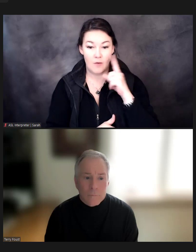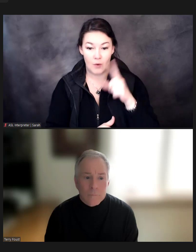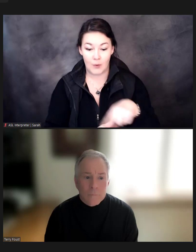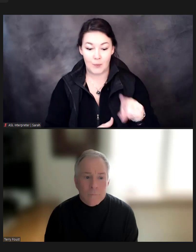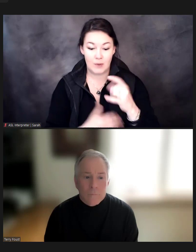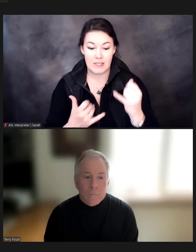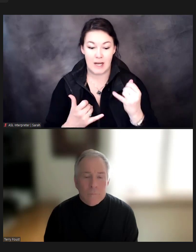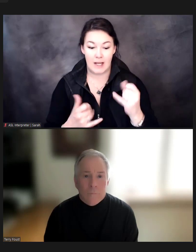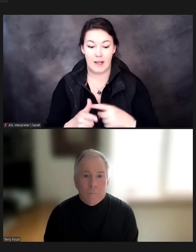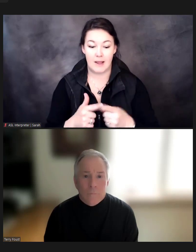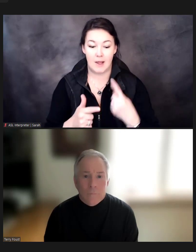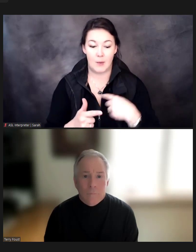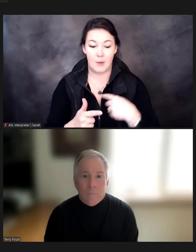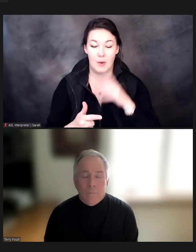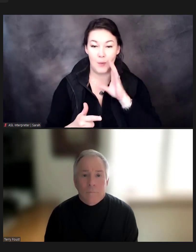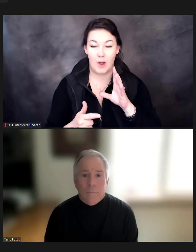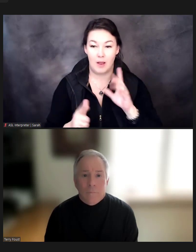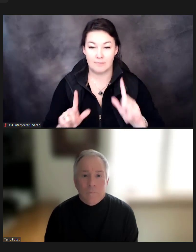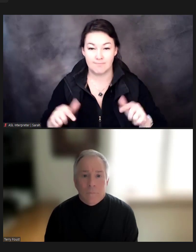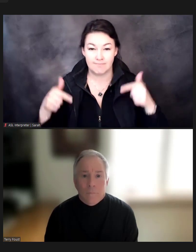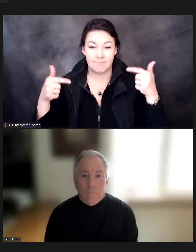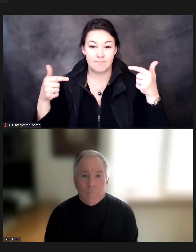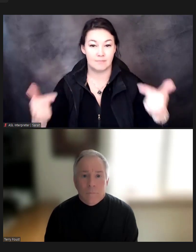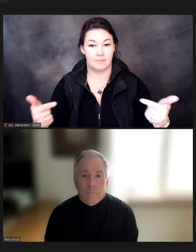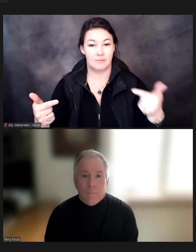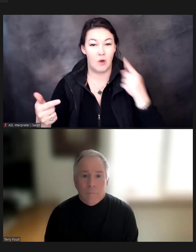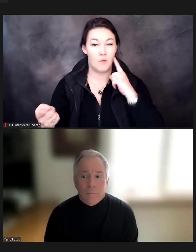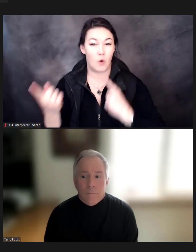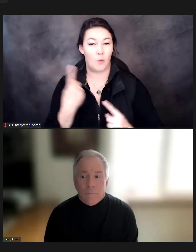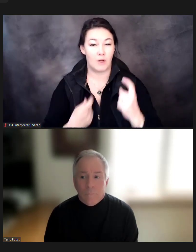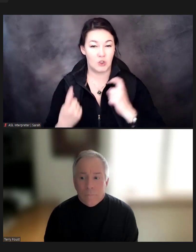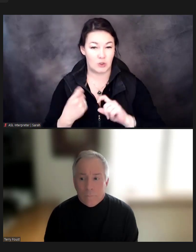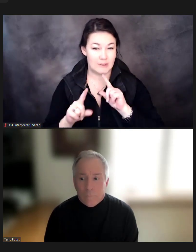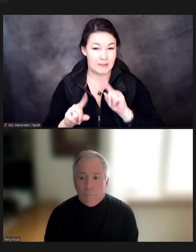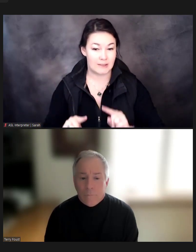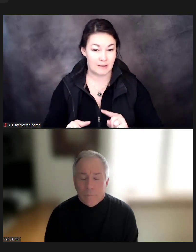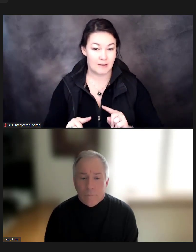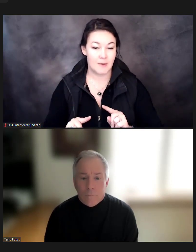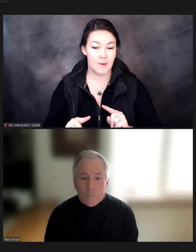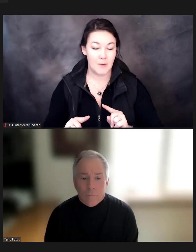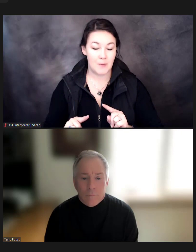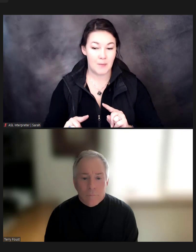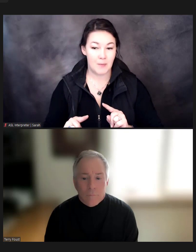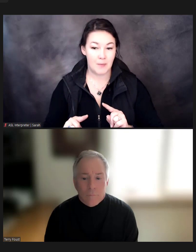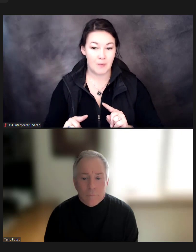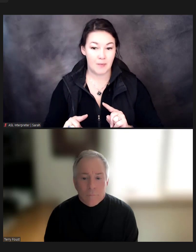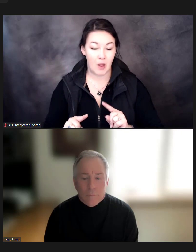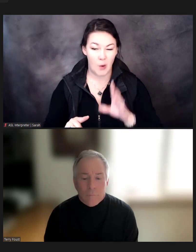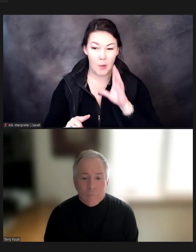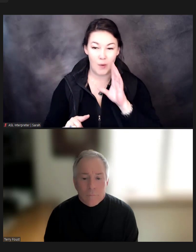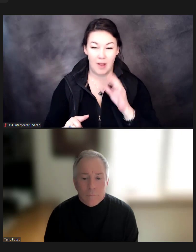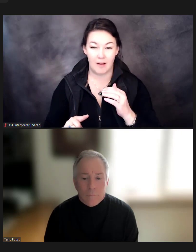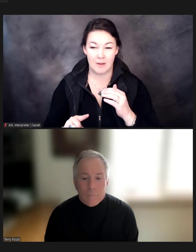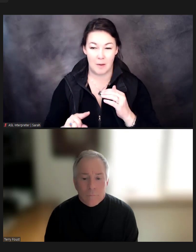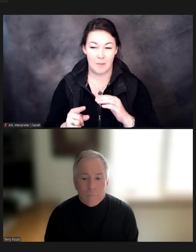then, we'll open up the floor for questions, and we'll open up a Q & A box, um, at that point.